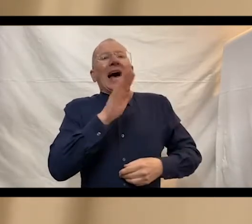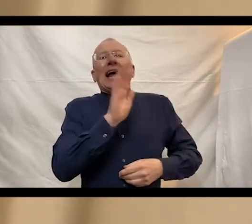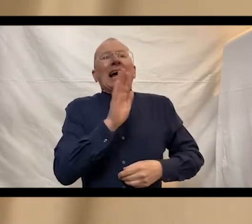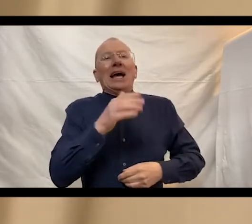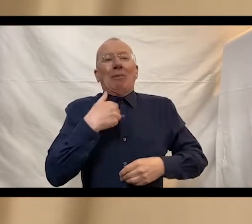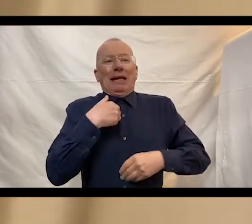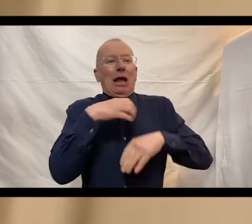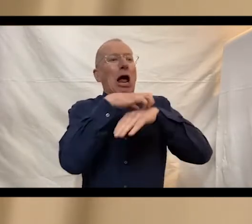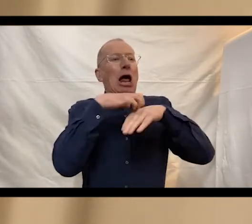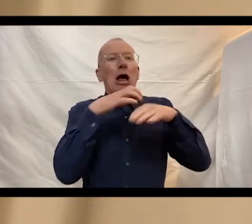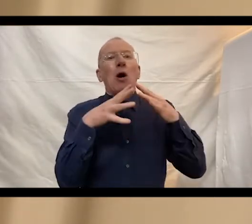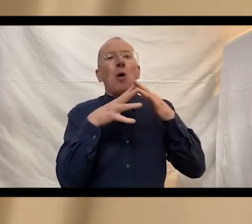I said I was allergic to wool.